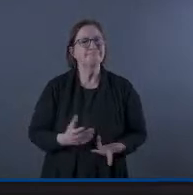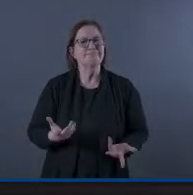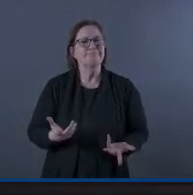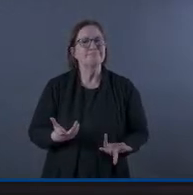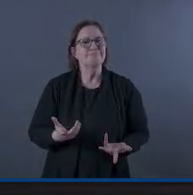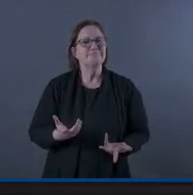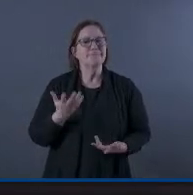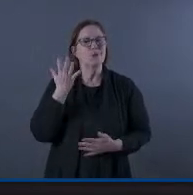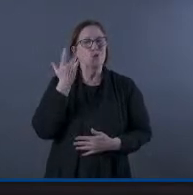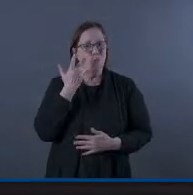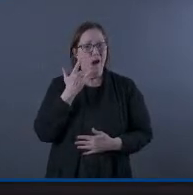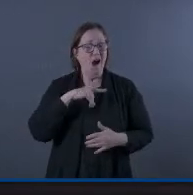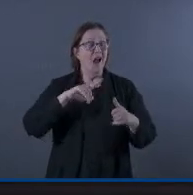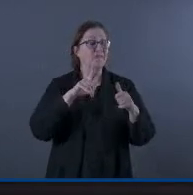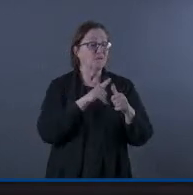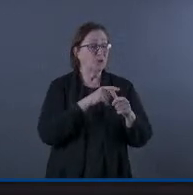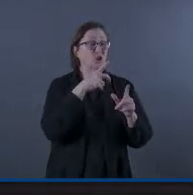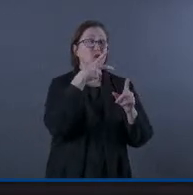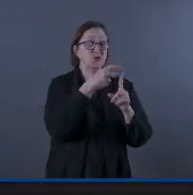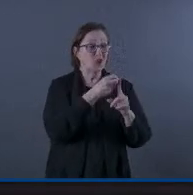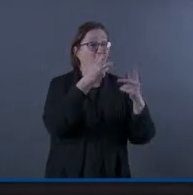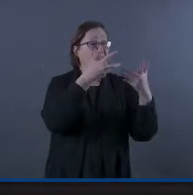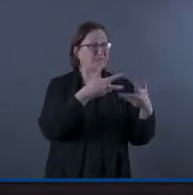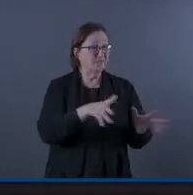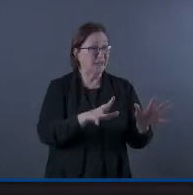of Moderna and Pfizer and what can be done about this?